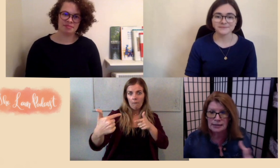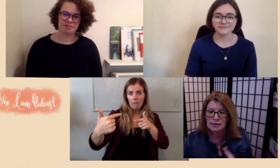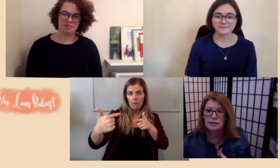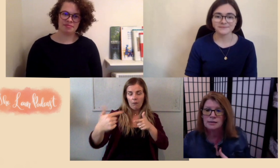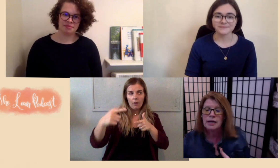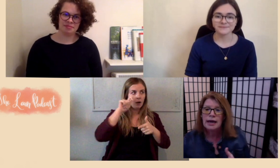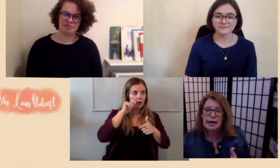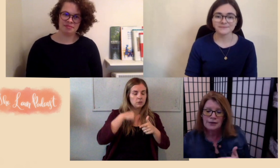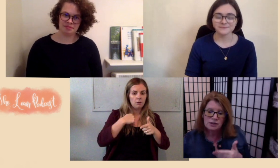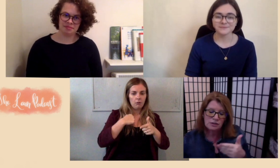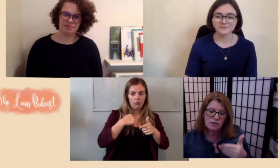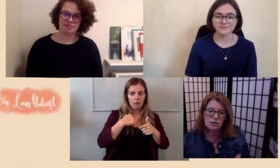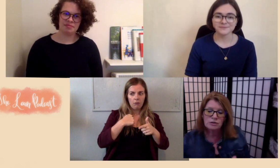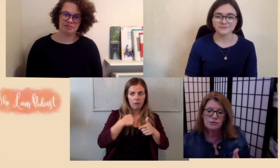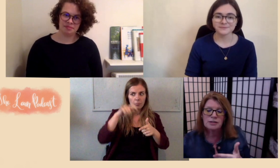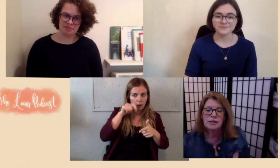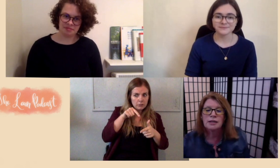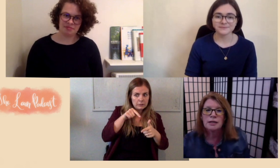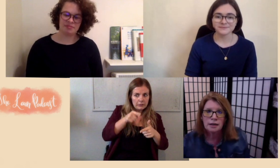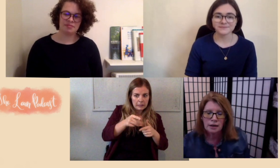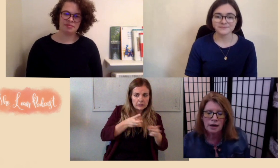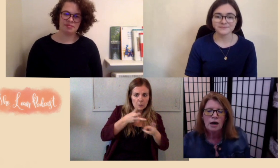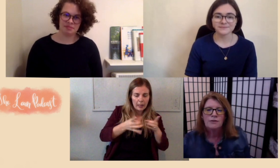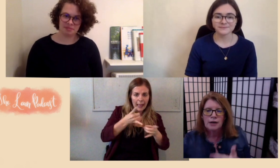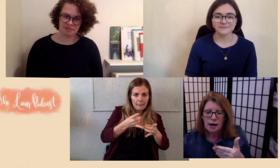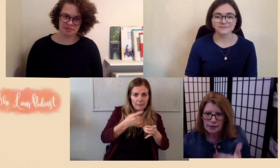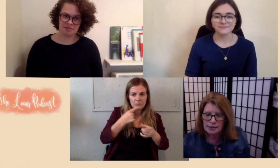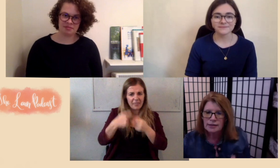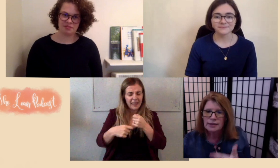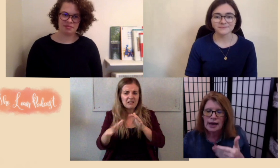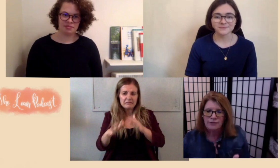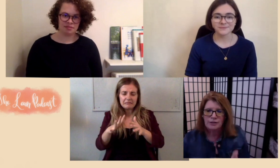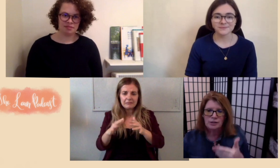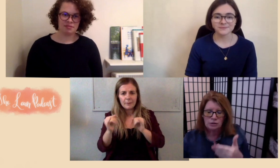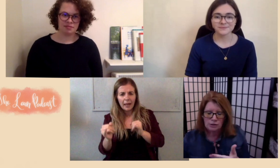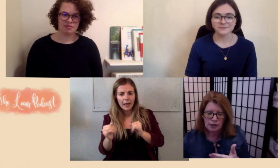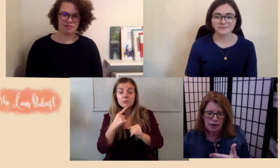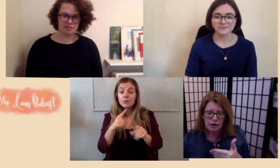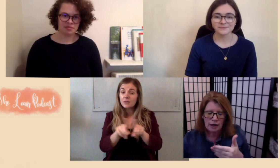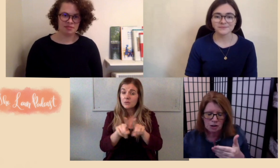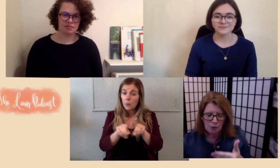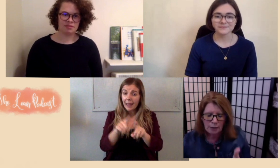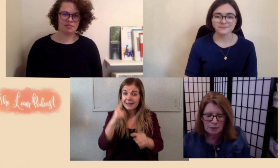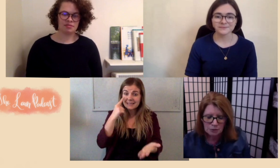and the decision fatigue of constantly having to say, "all right, I should probably do something at this point,"